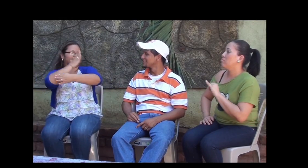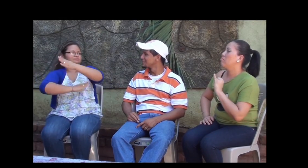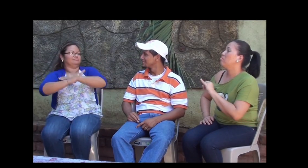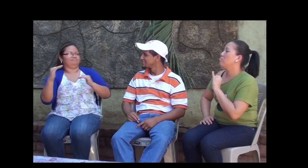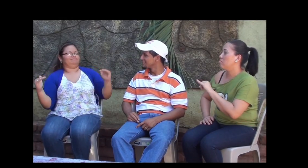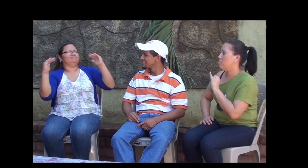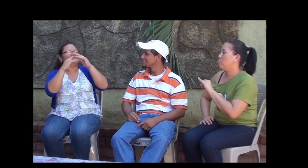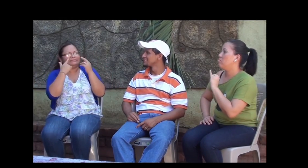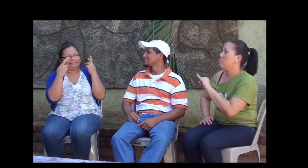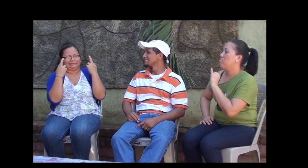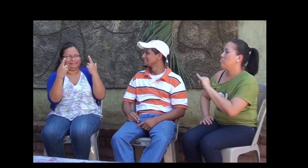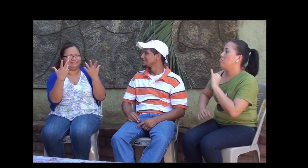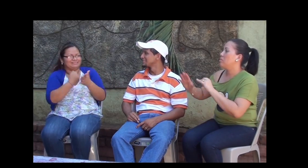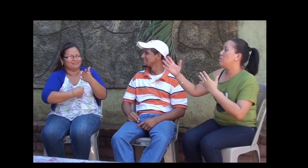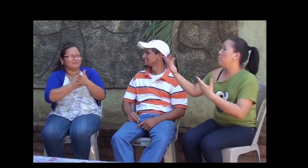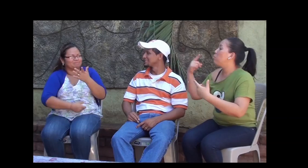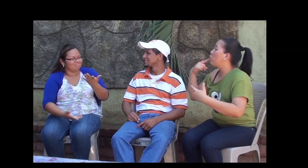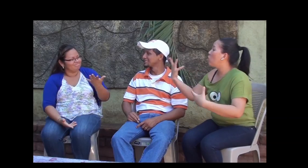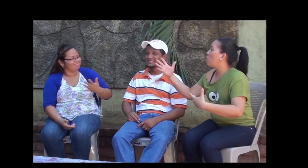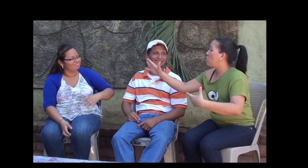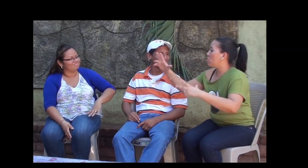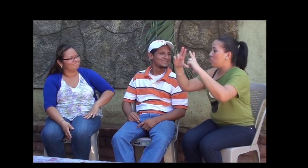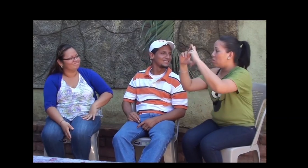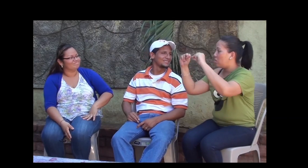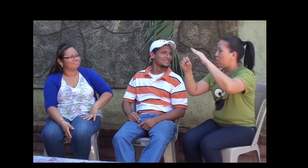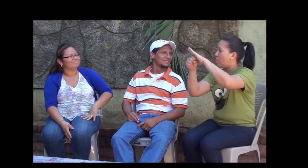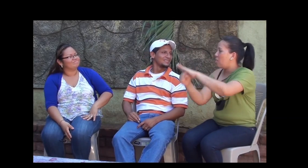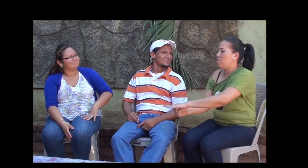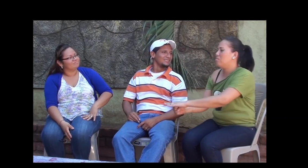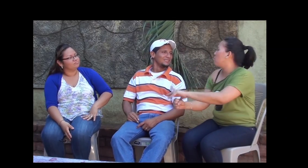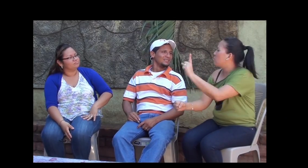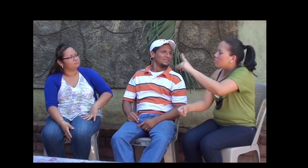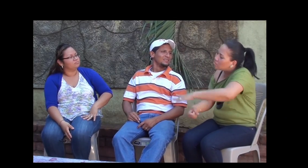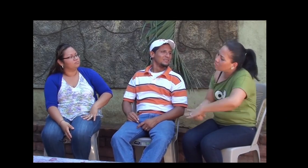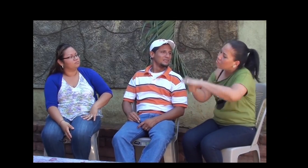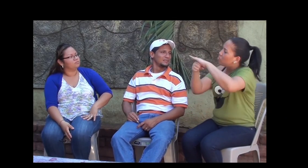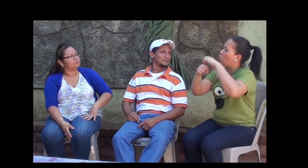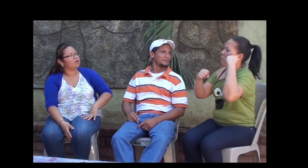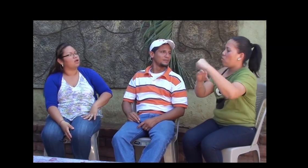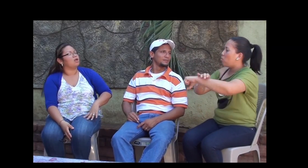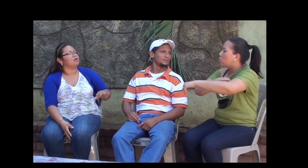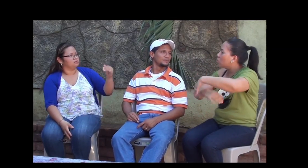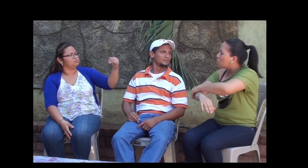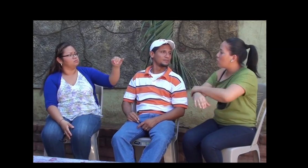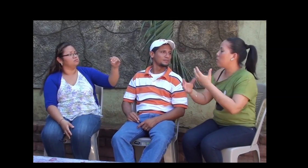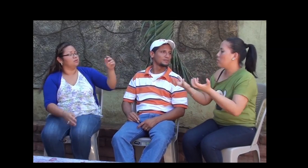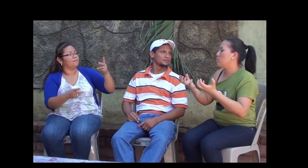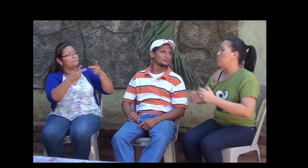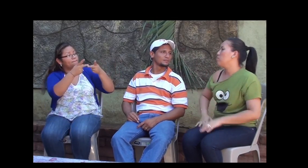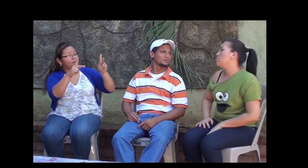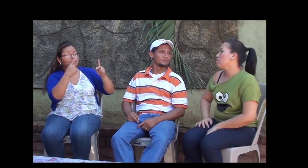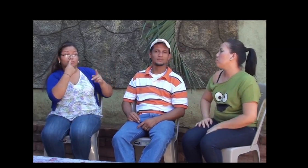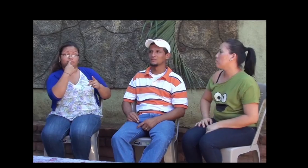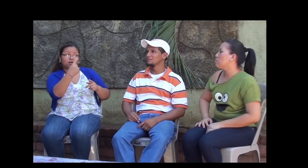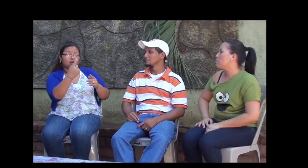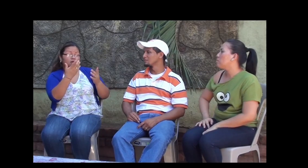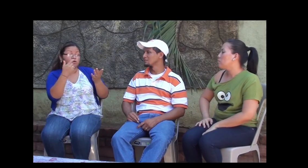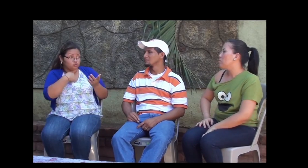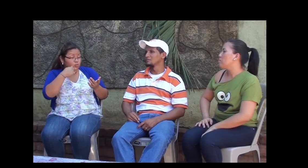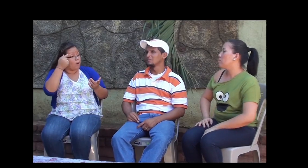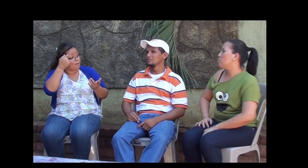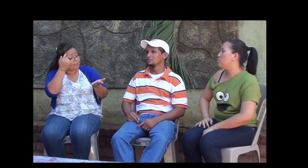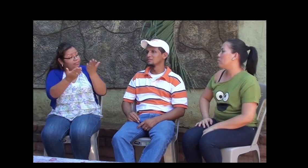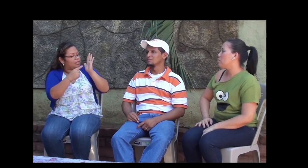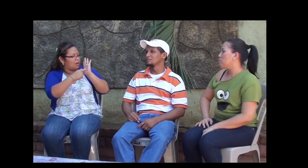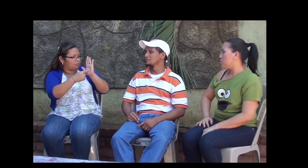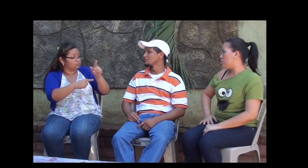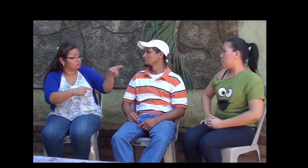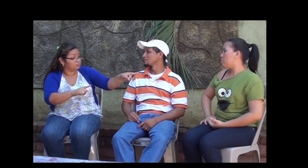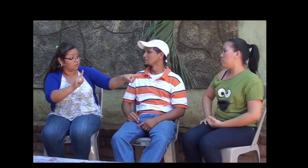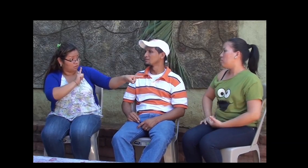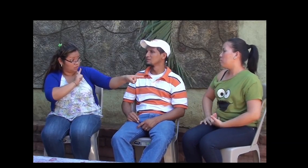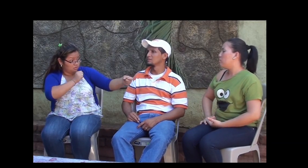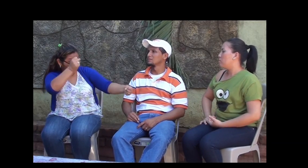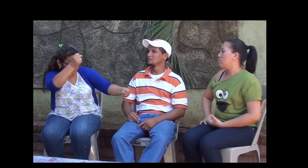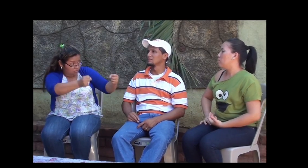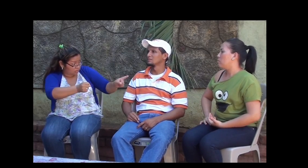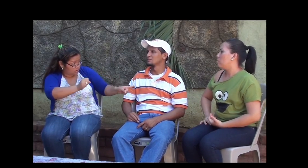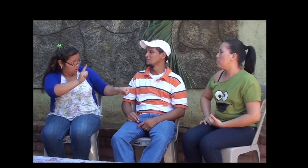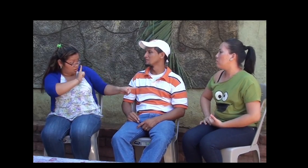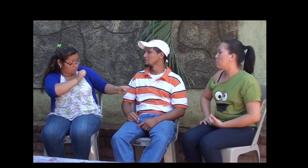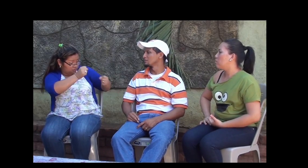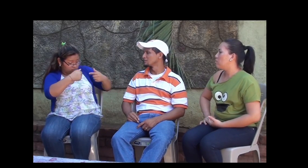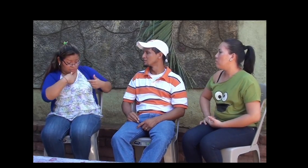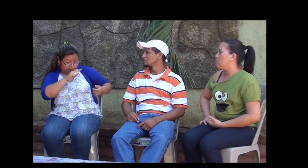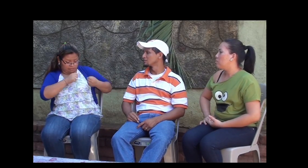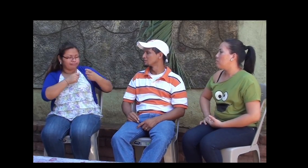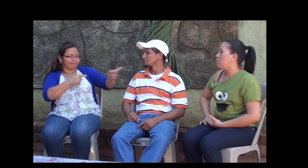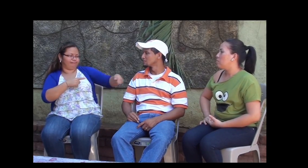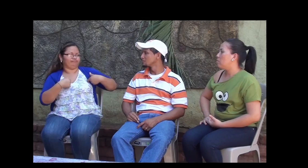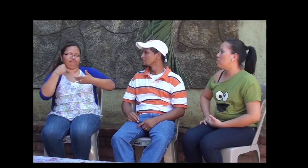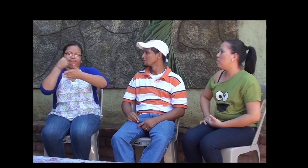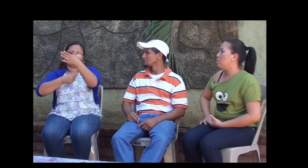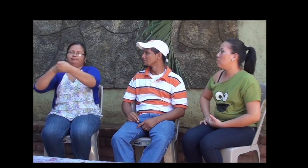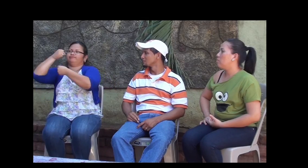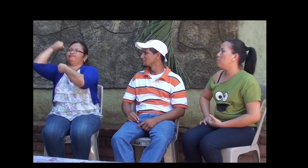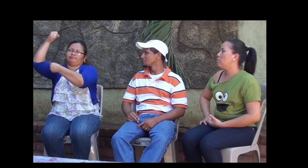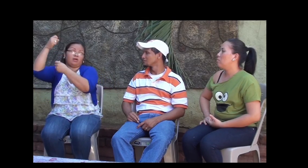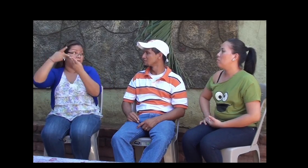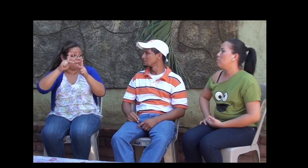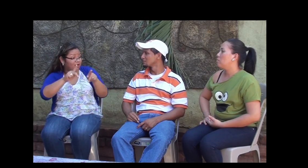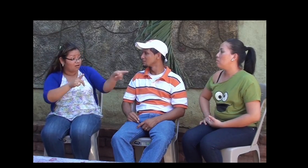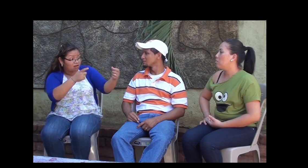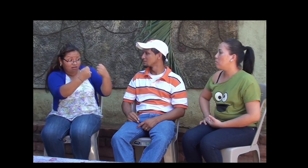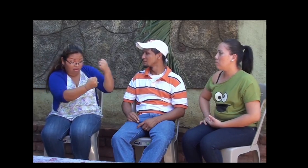these are the cohort that arrived in the 1980s. So when they arrived, there were